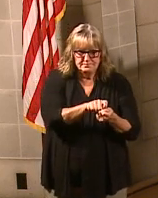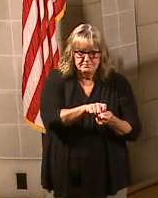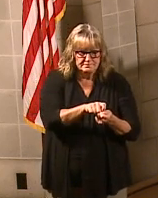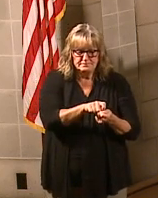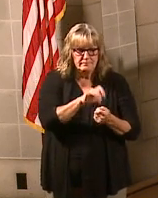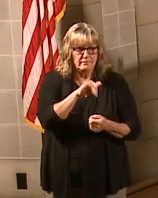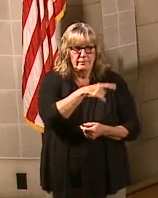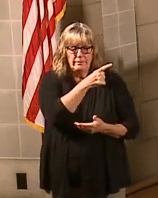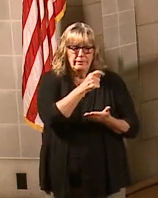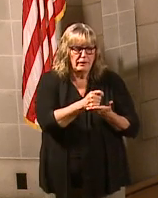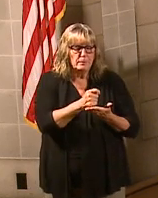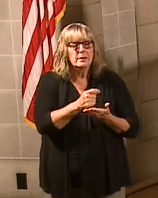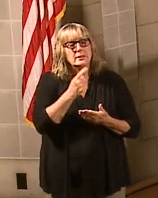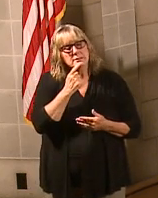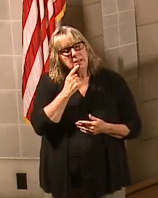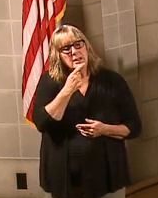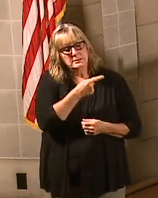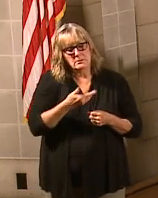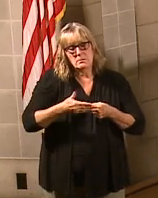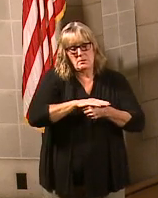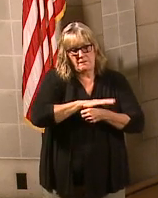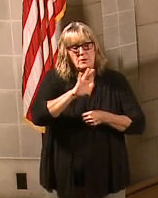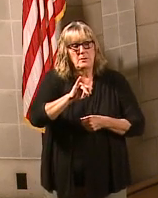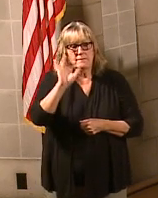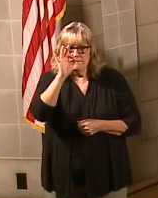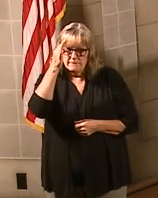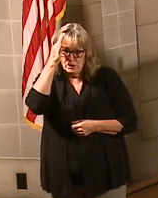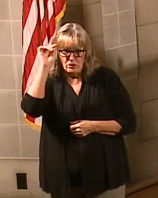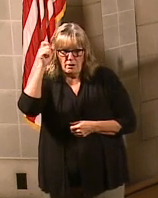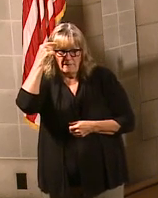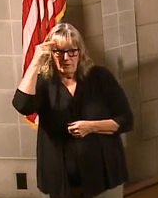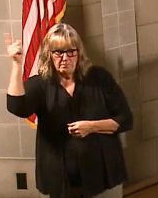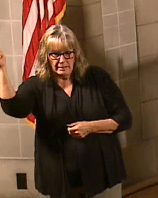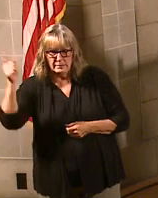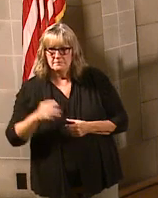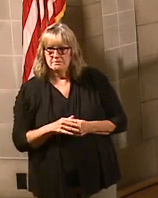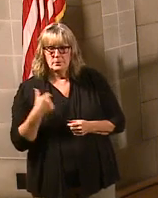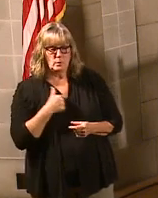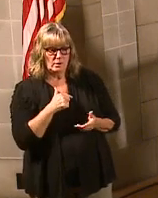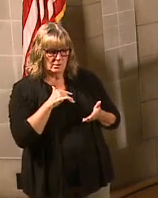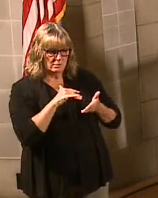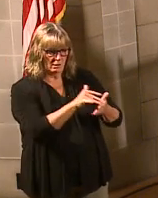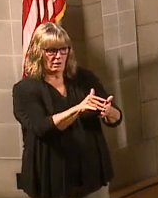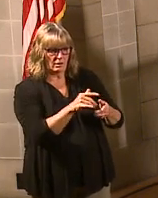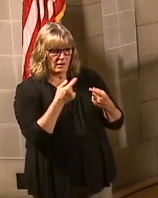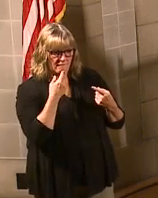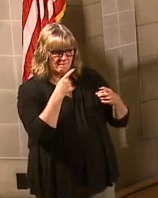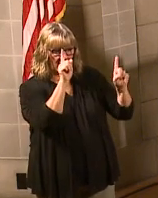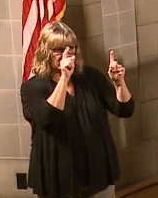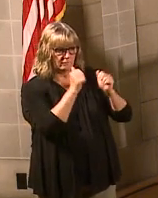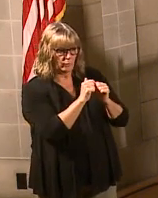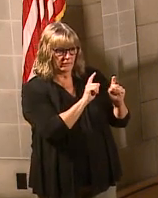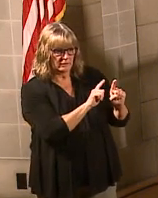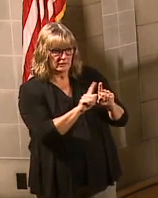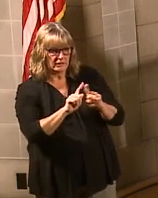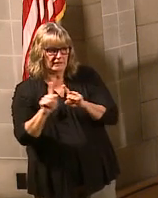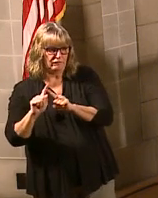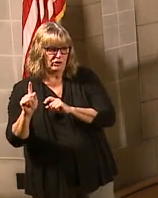MONOCLONAL ANTIBODIES. [ SPEAKER OFF MIC ] YOU KNOW, I'M NOT CERTAIN OF THE COSTS OF THE MONOCLONAL